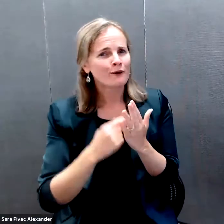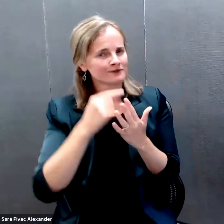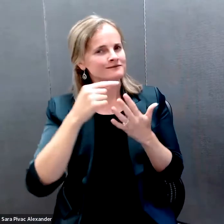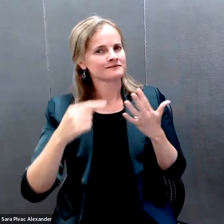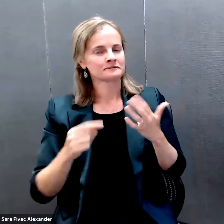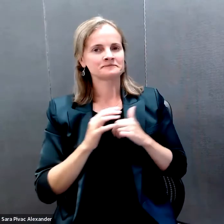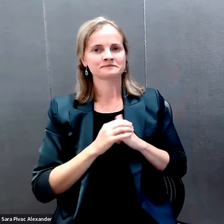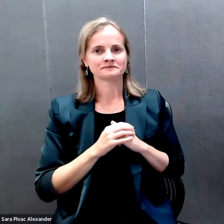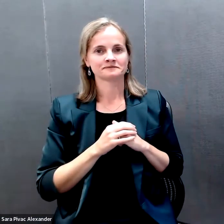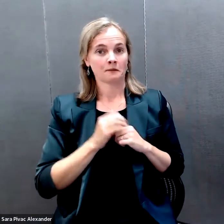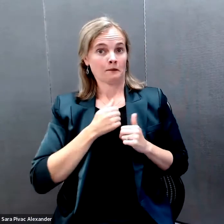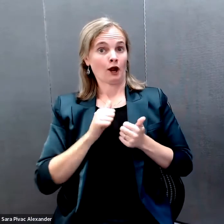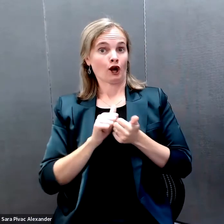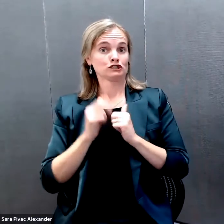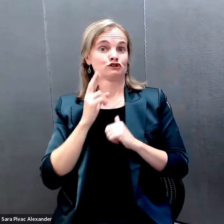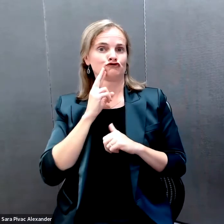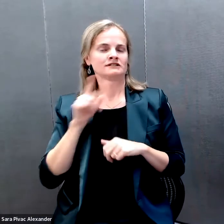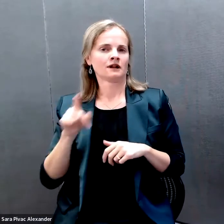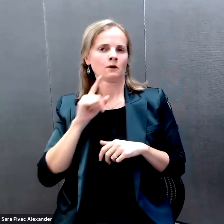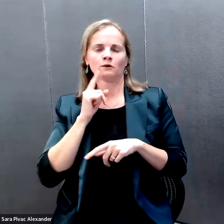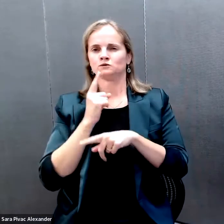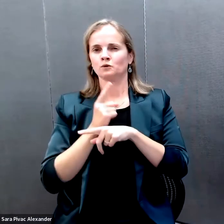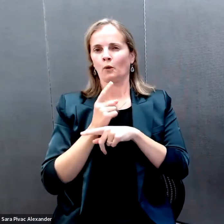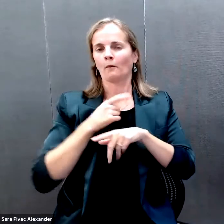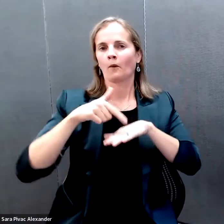but actually the language has its own grammar its own structure